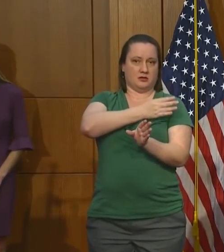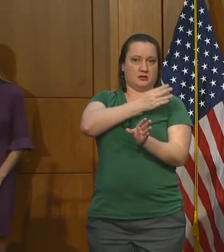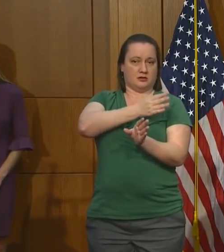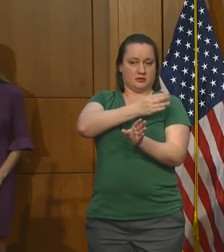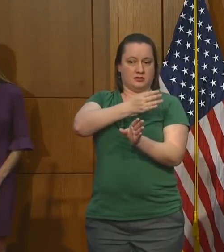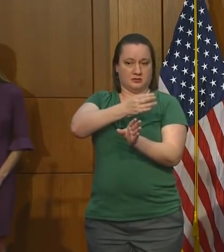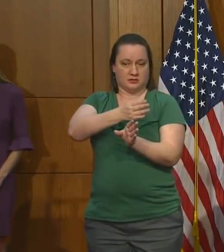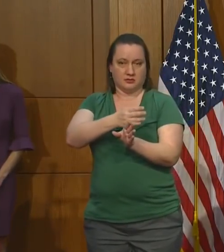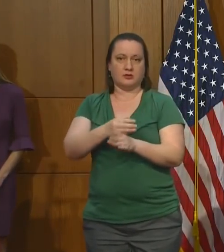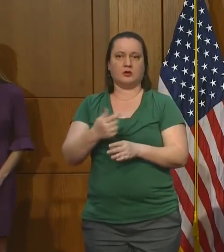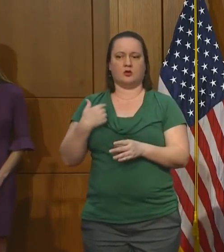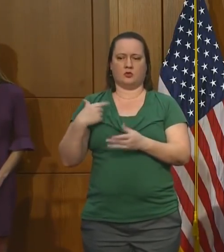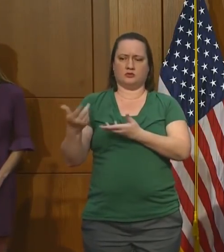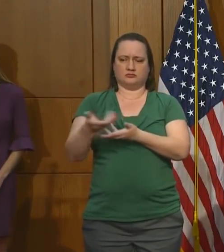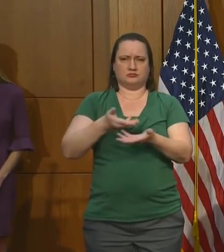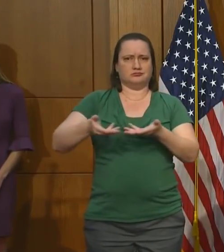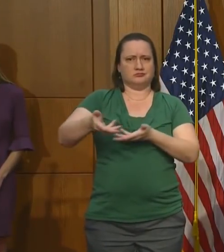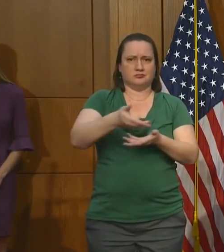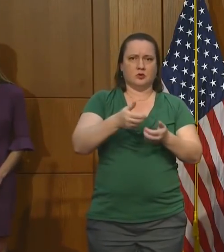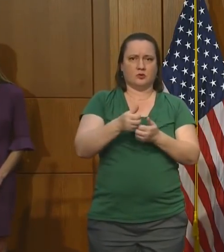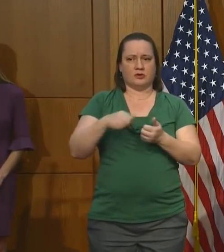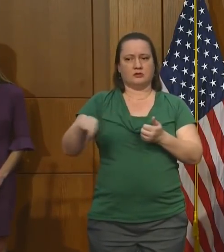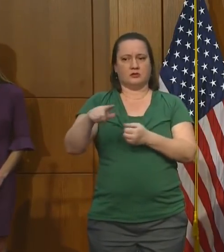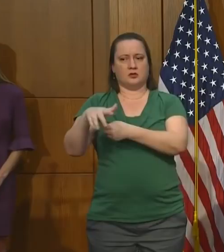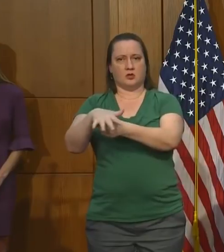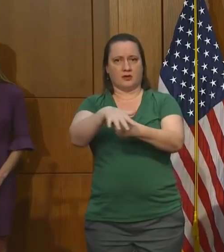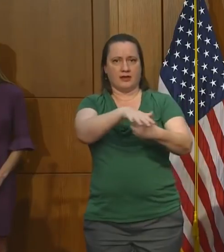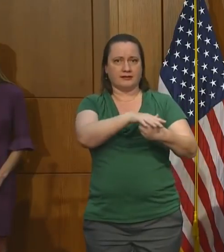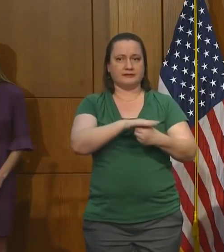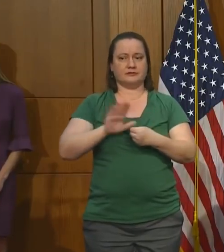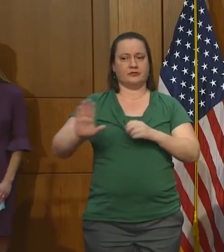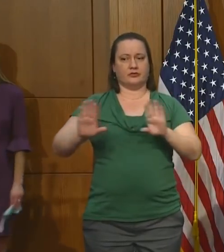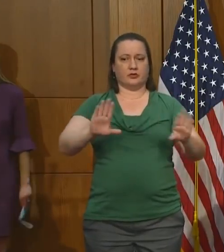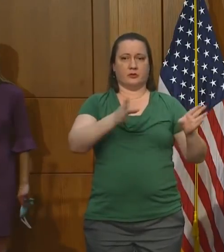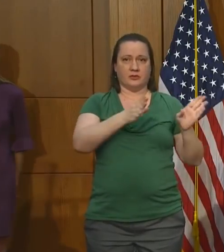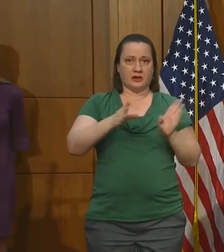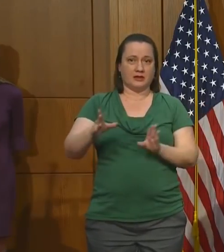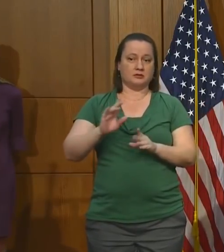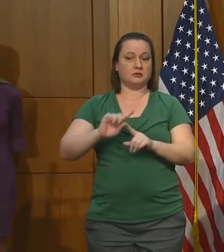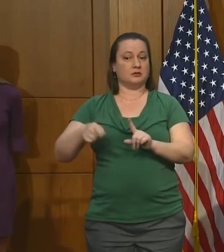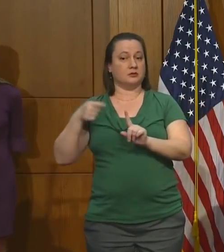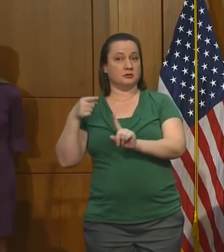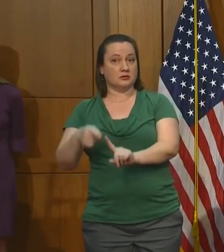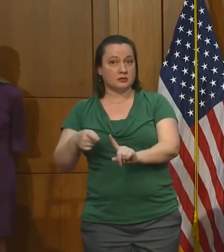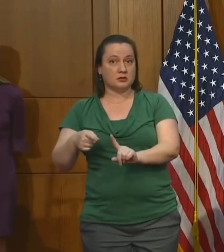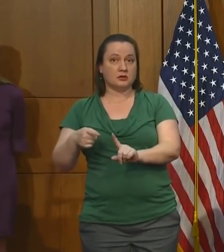THOSE THINGS ARE IN PLACE- AT THOSE BEACHES AND SO. WE ARE WORKING WITH THE- LOCALITIES-